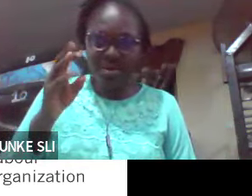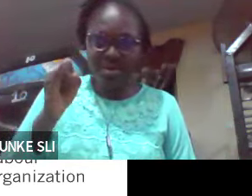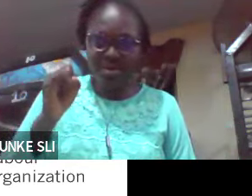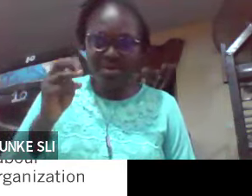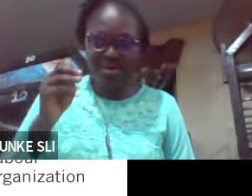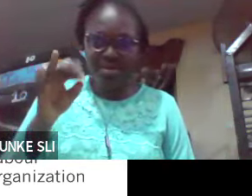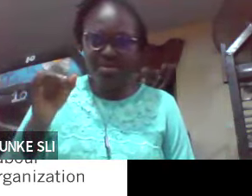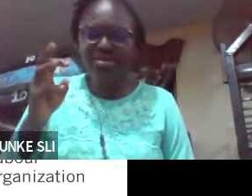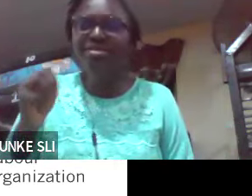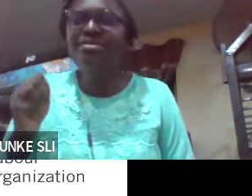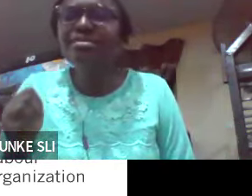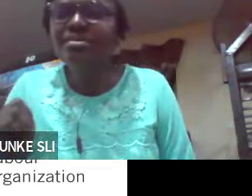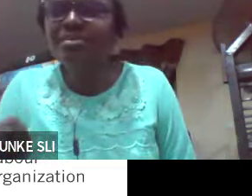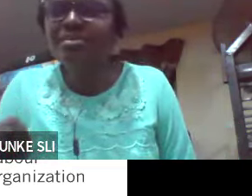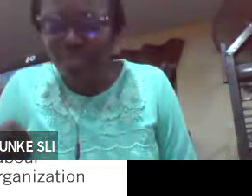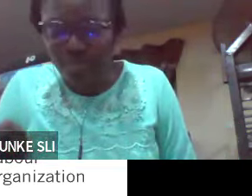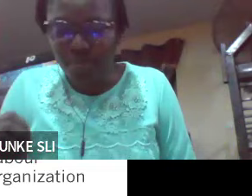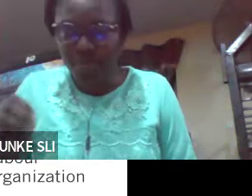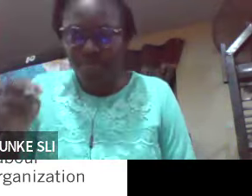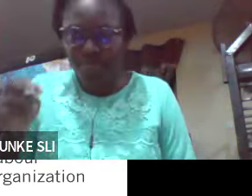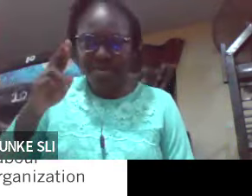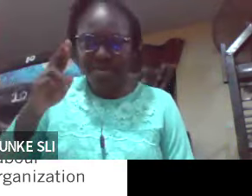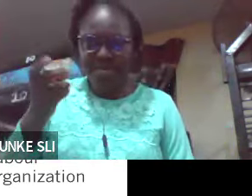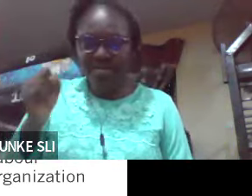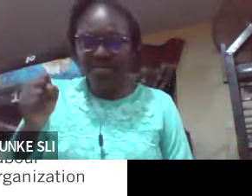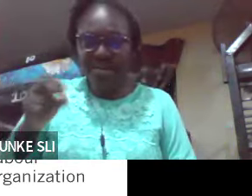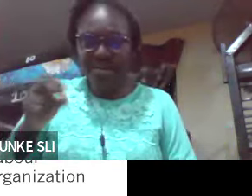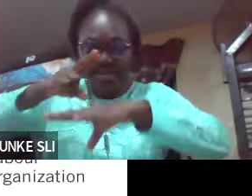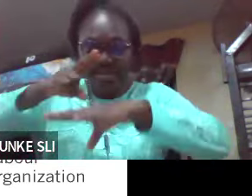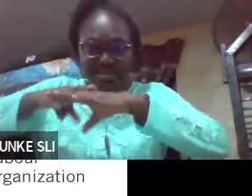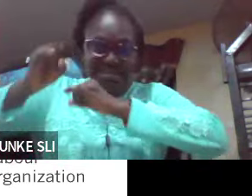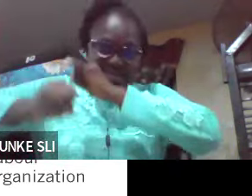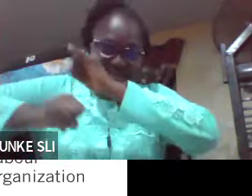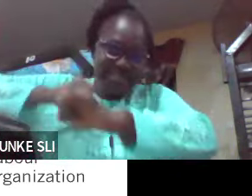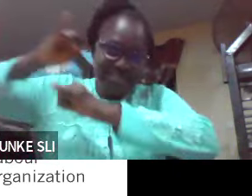Dotun Akinseinde: So so Arahama is looking at a national spread in the next